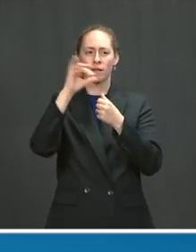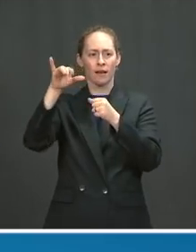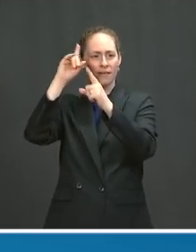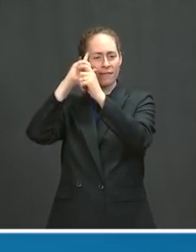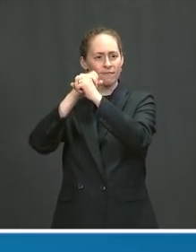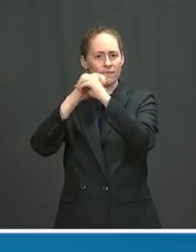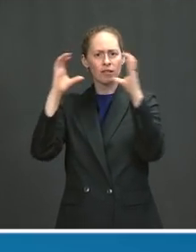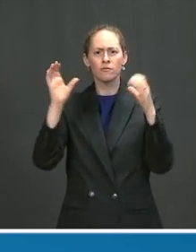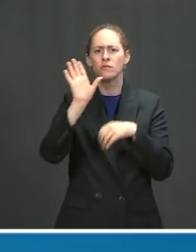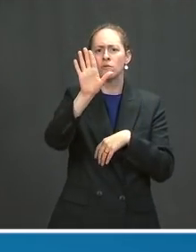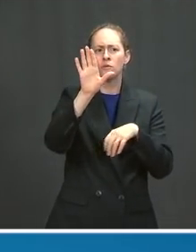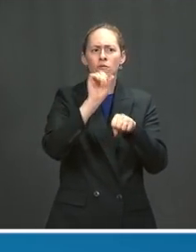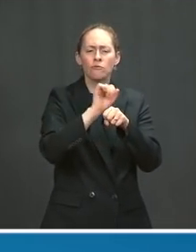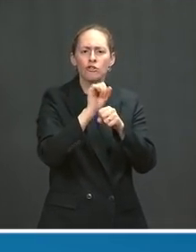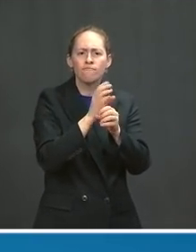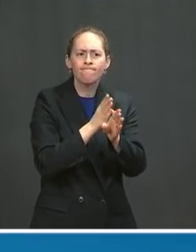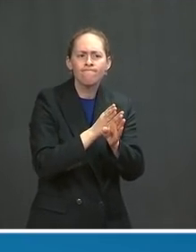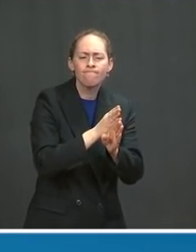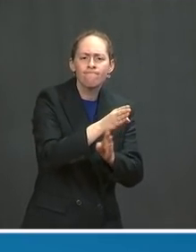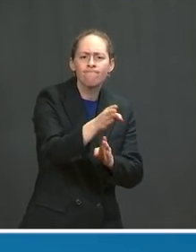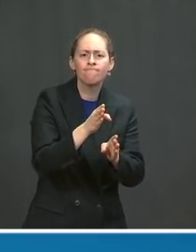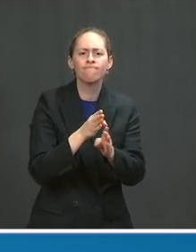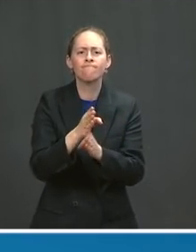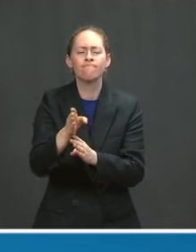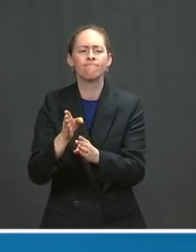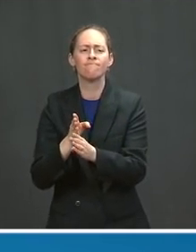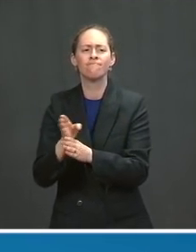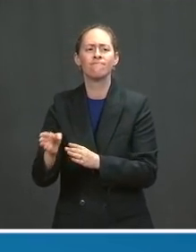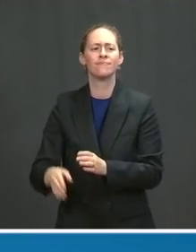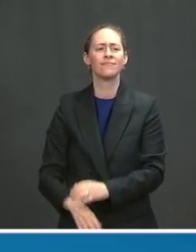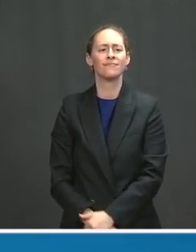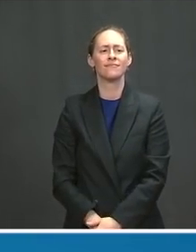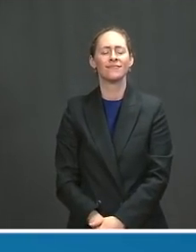you may witness some of the worst of humanity,